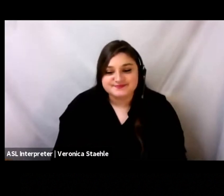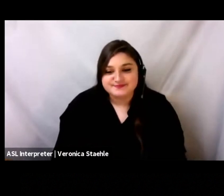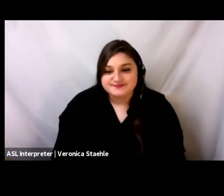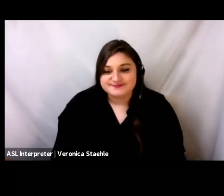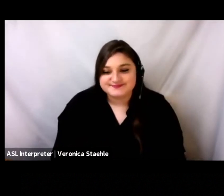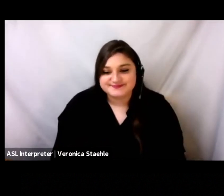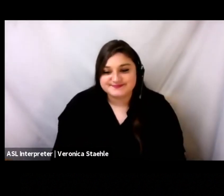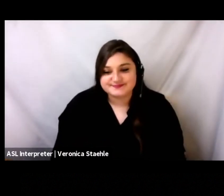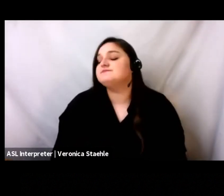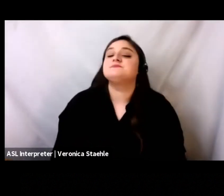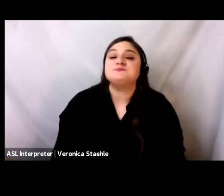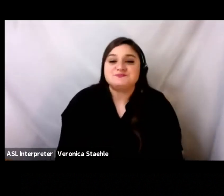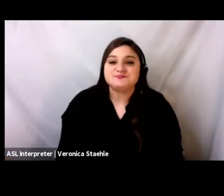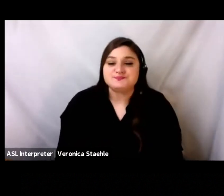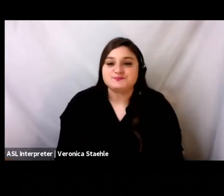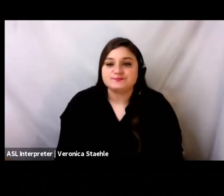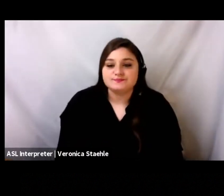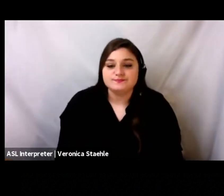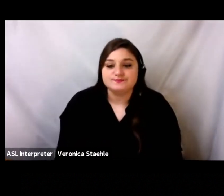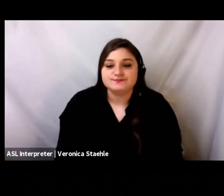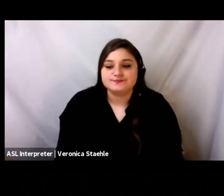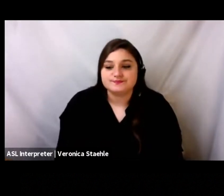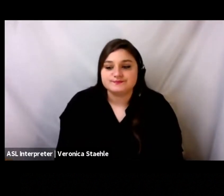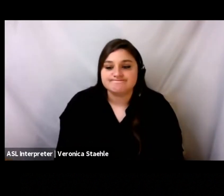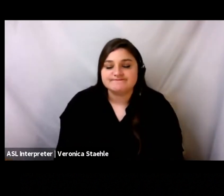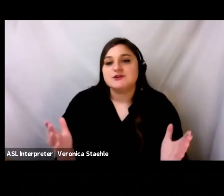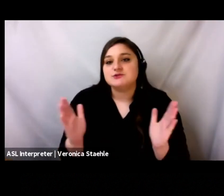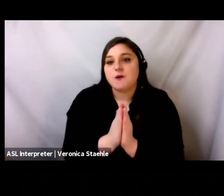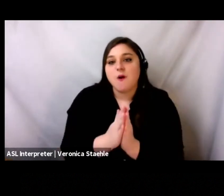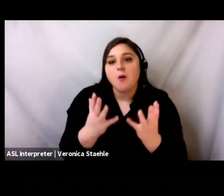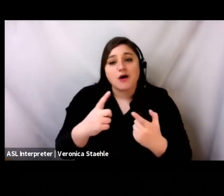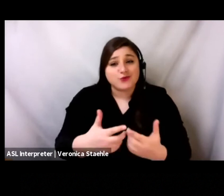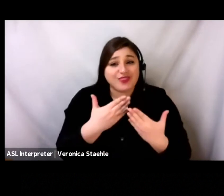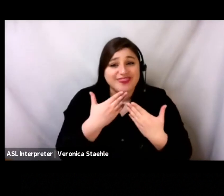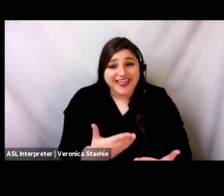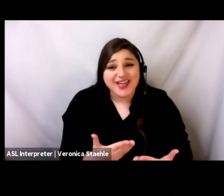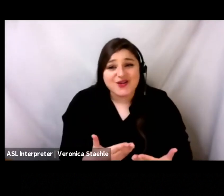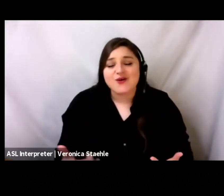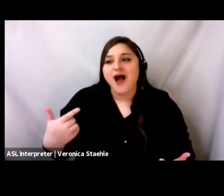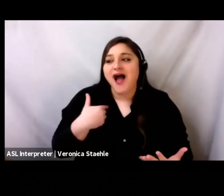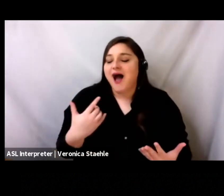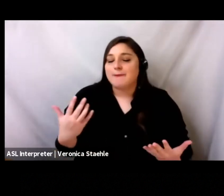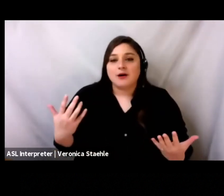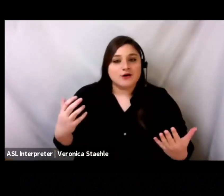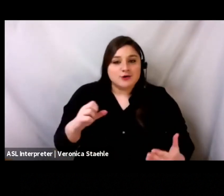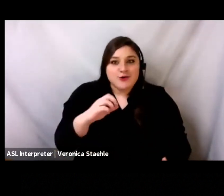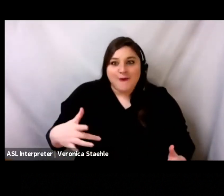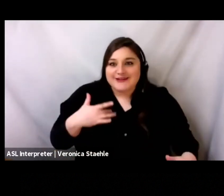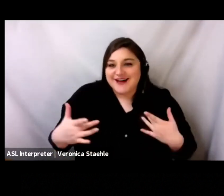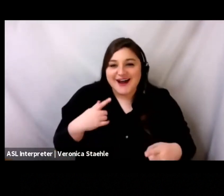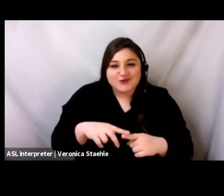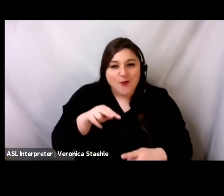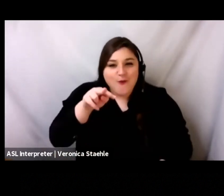So I feel like I want to say thank you. I'm so excited to watch what is coming from all of you